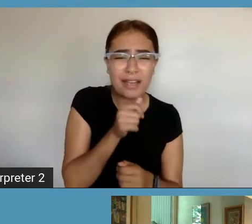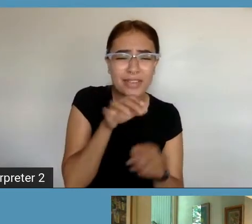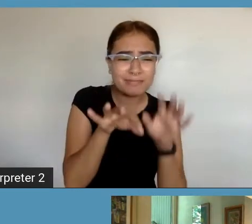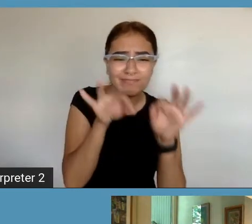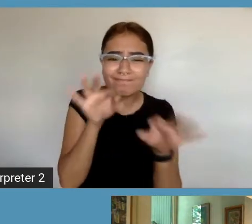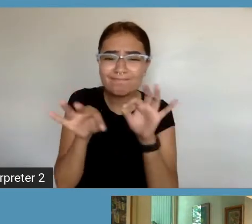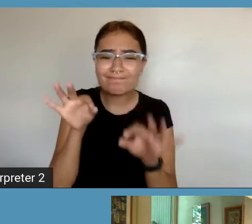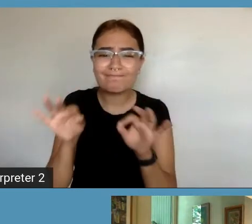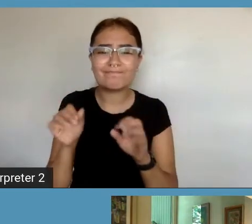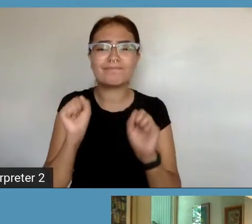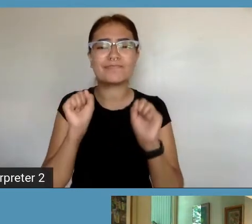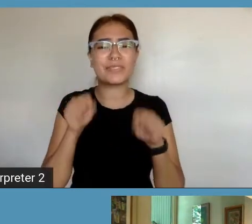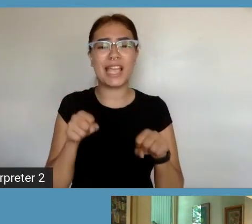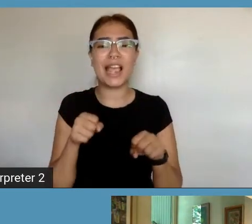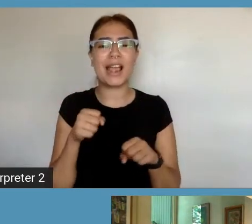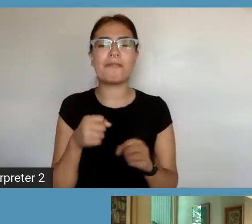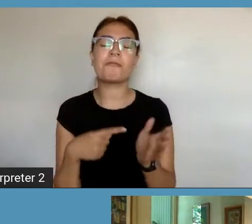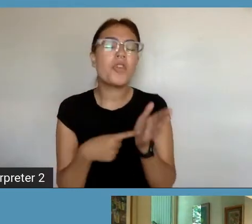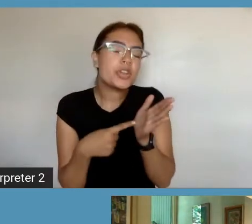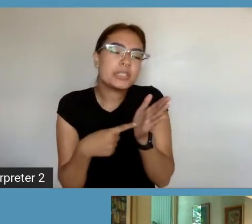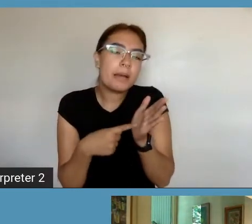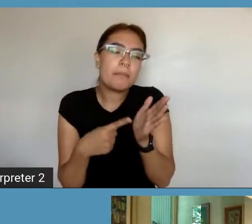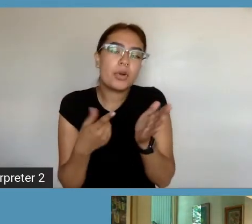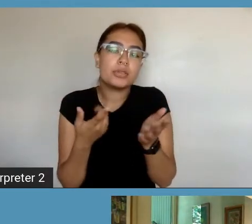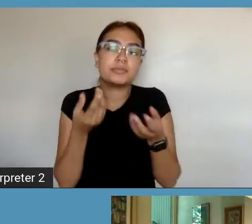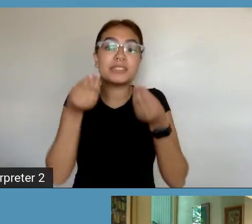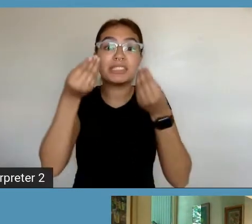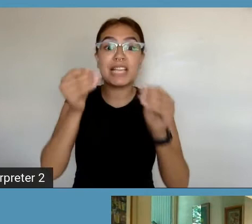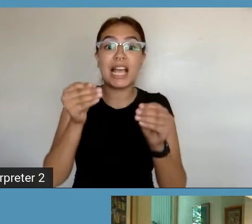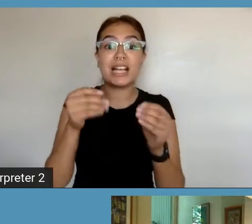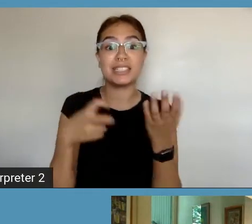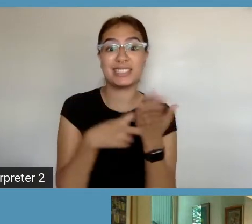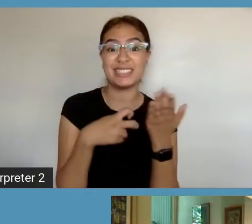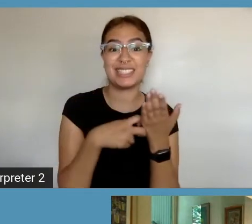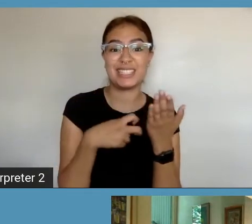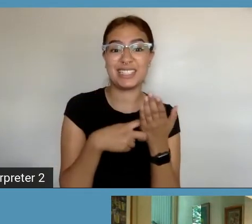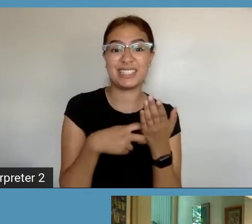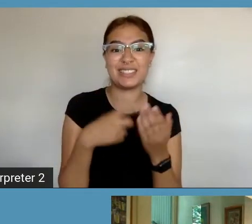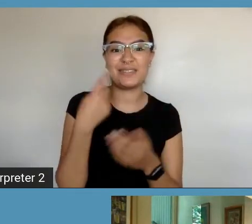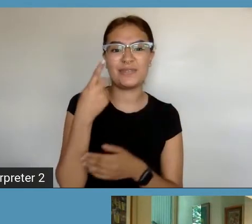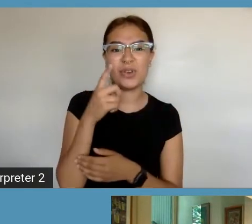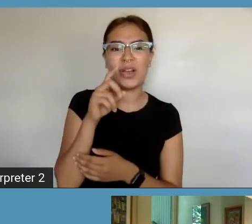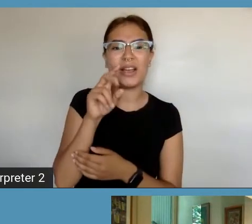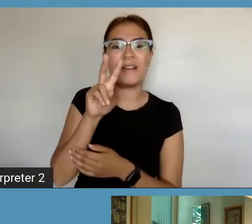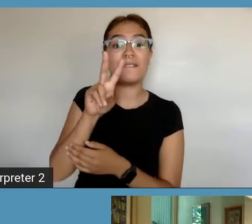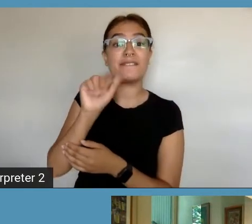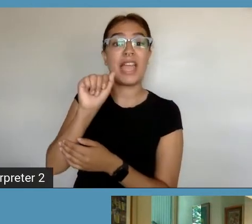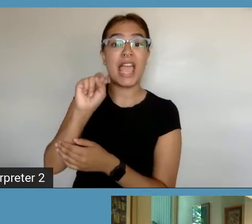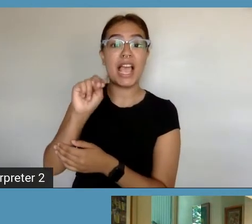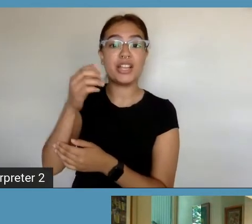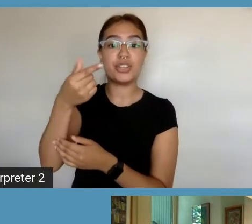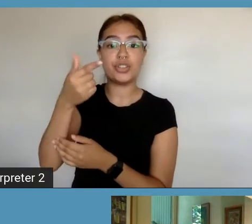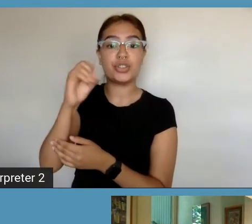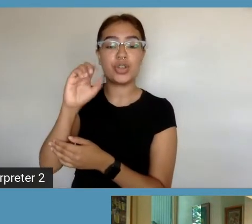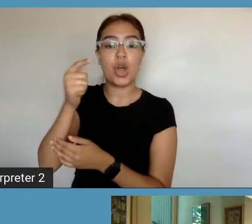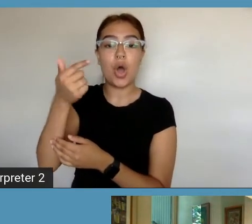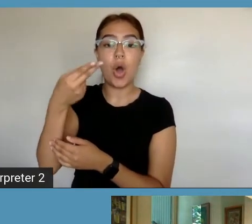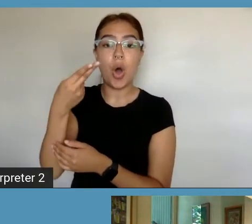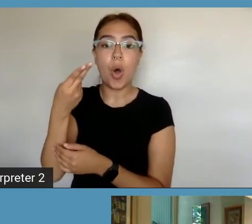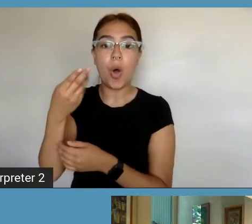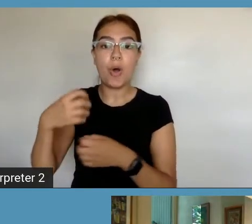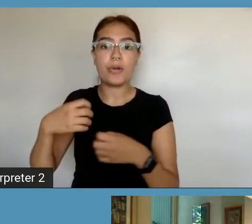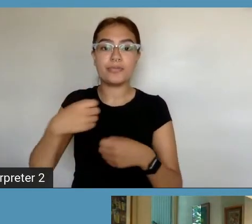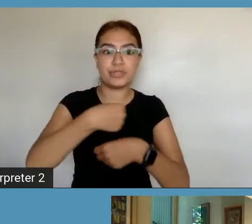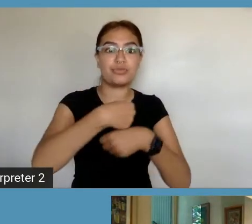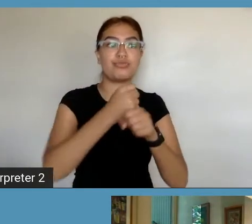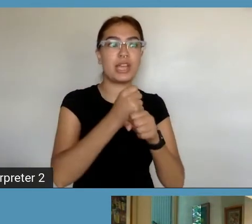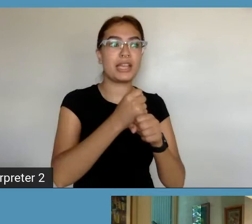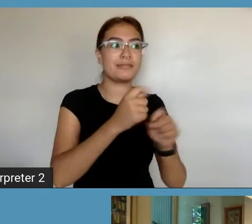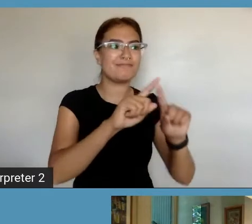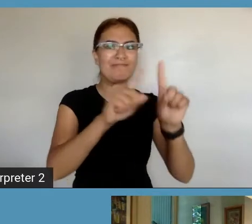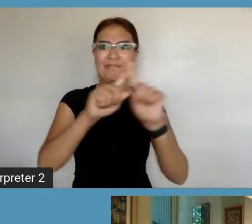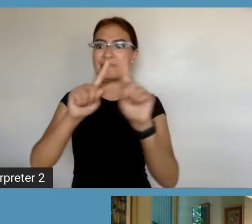for example sell tickets to van Gogh and curated across 17 different institutions, that is so rare,